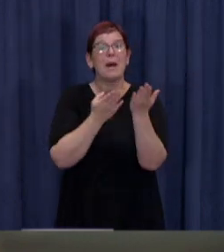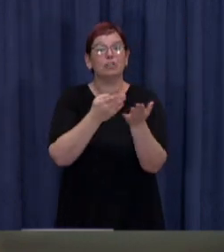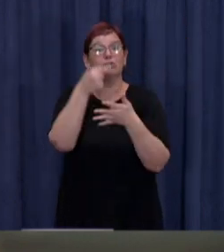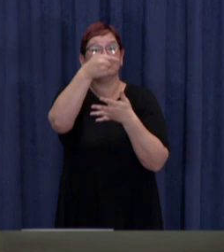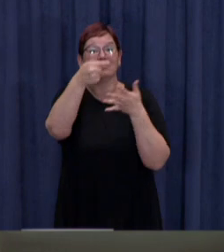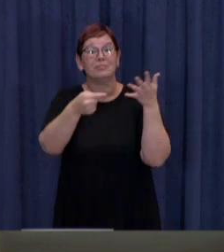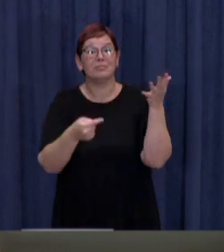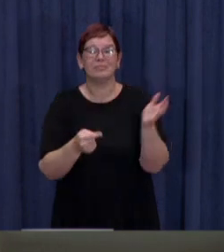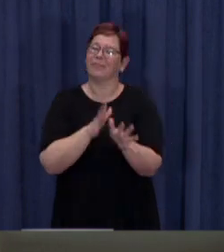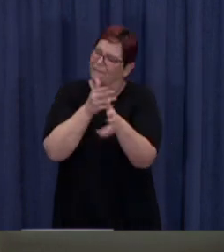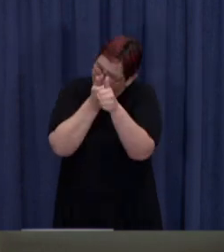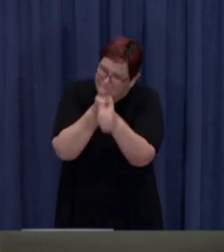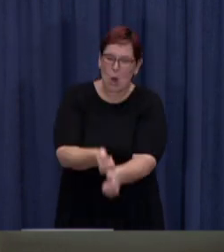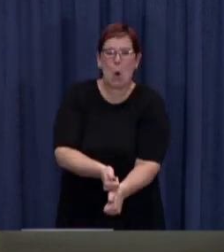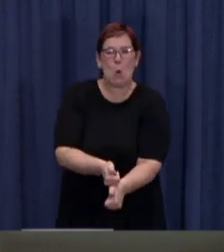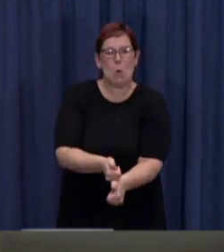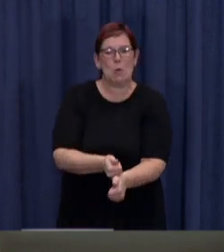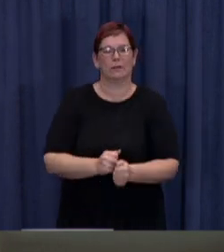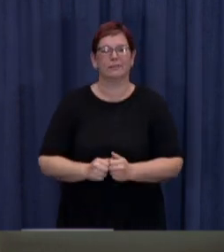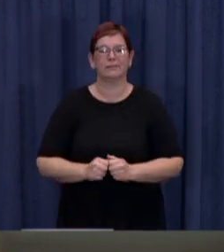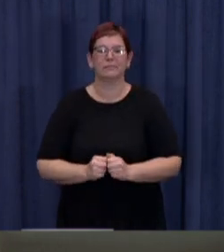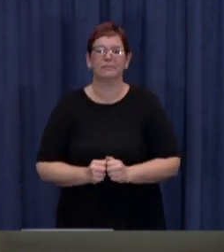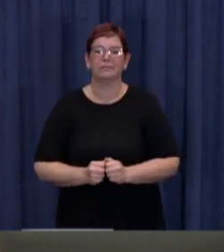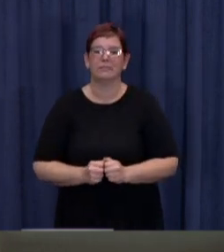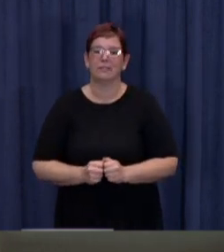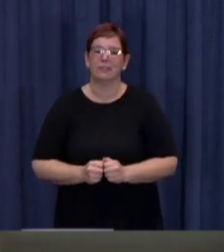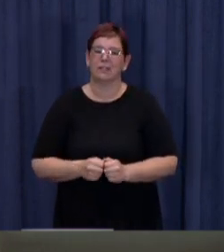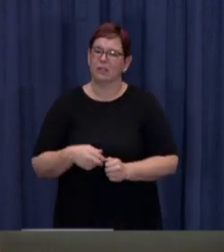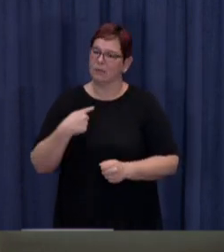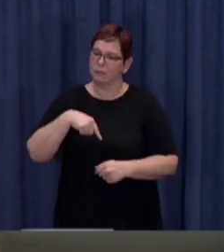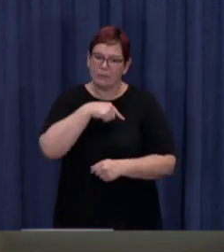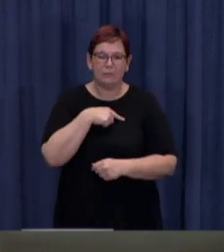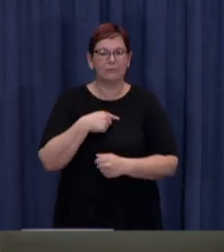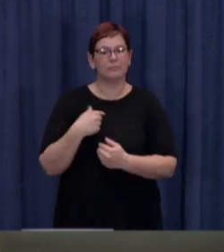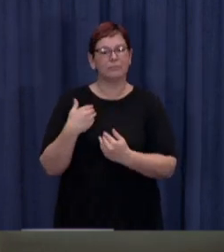that we exercise great caution in things that affect people's lives especially